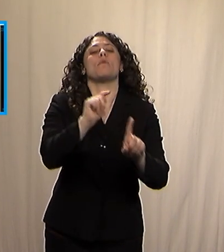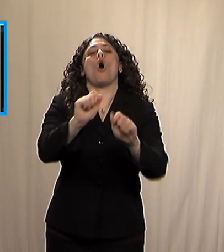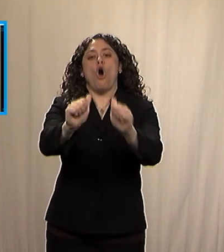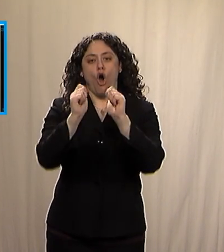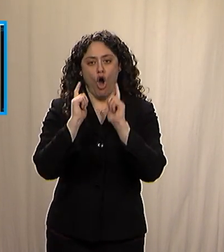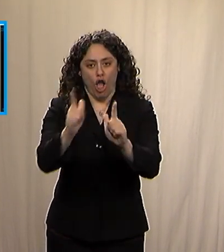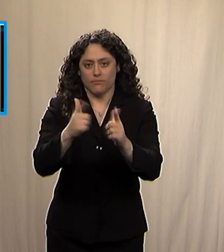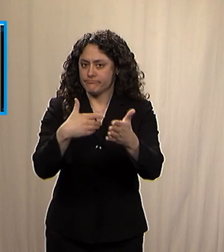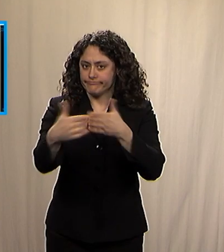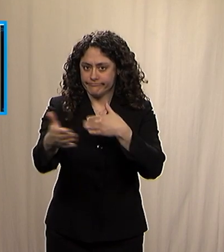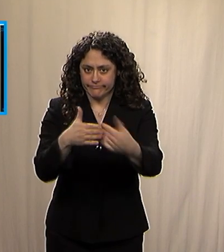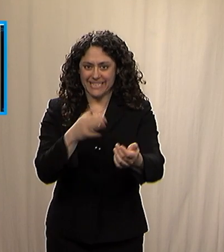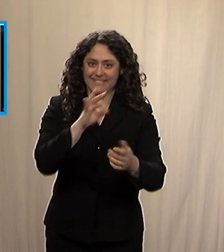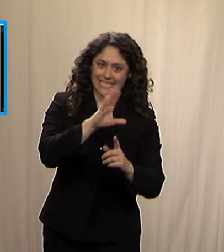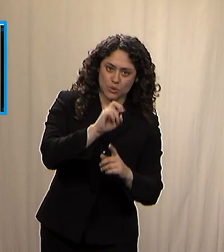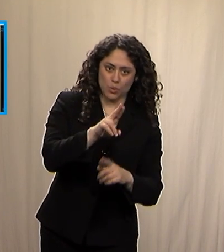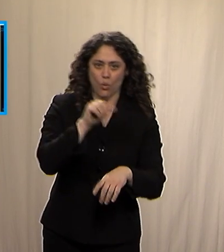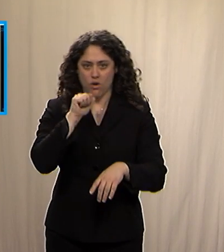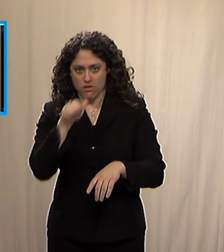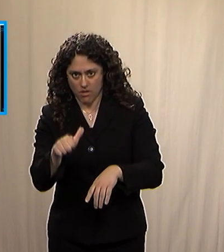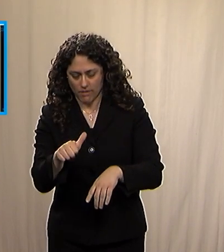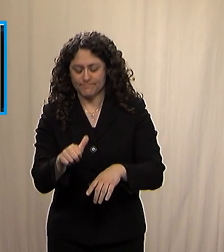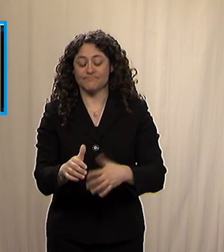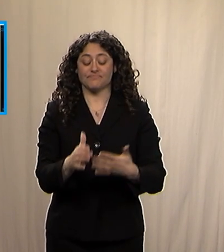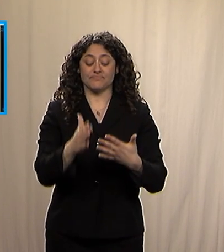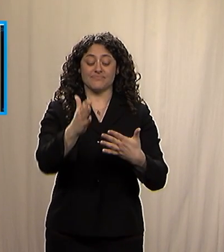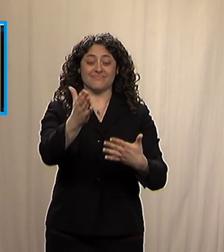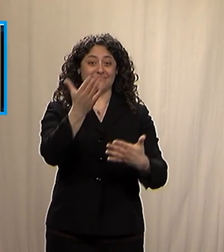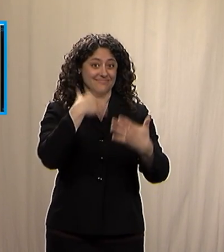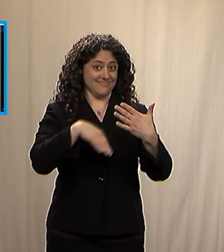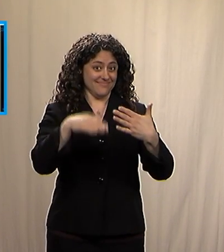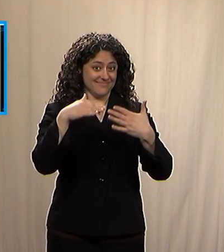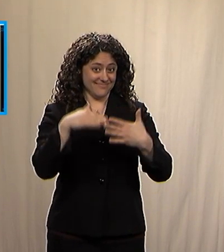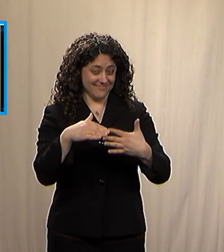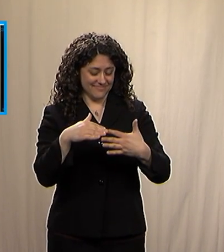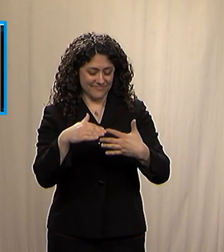Announcement number two, we will have an online